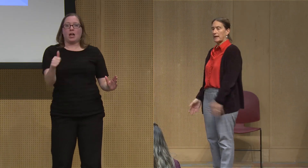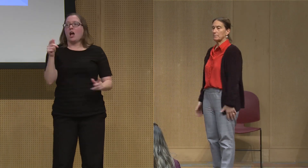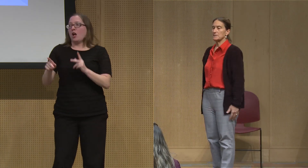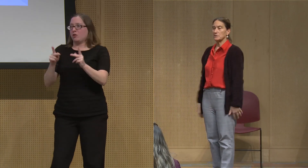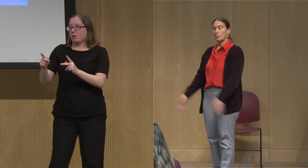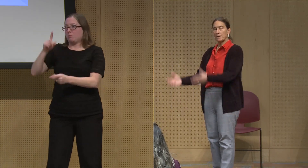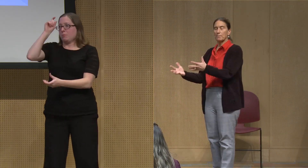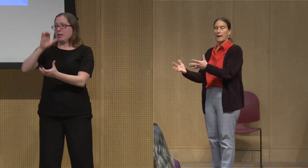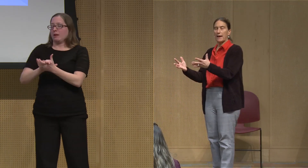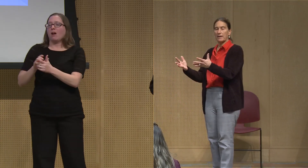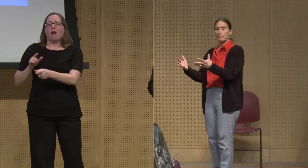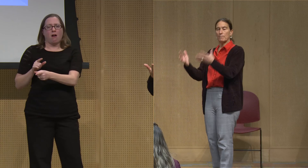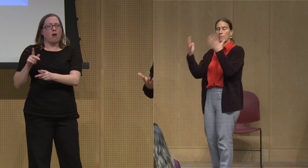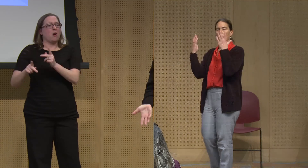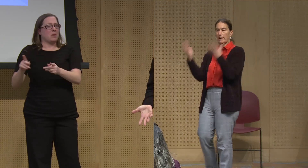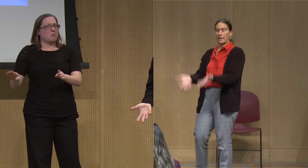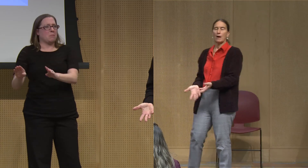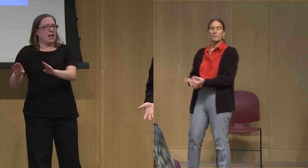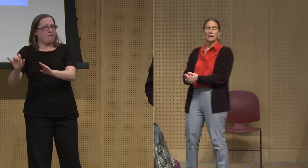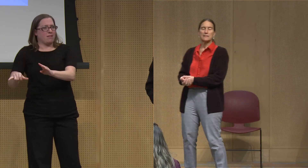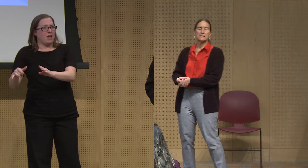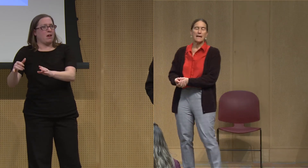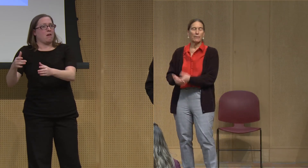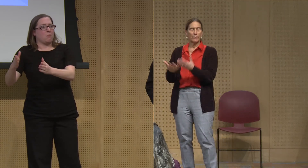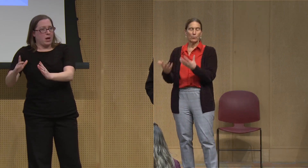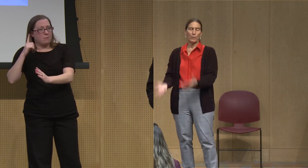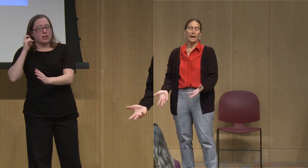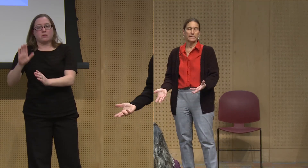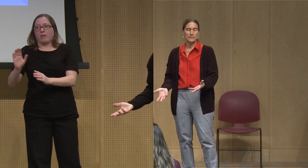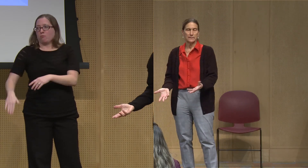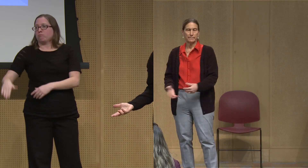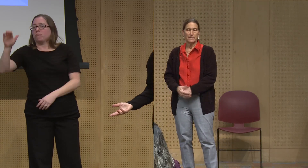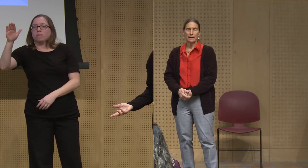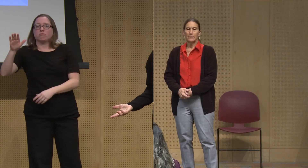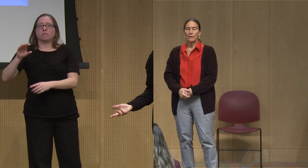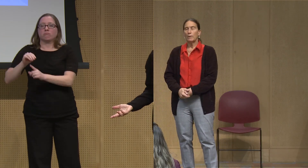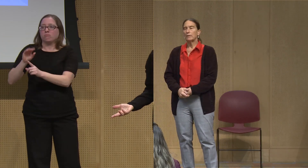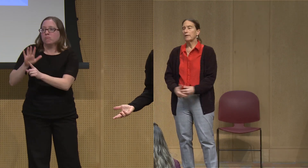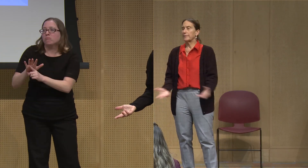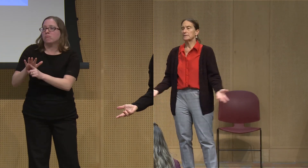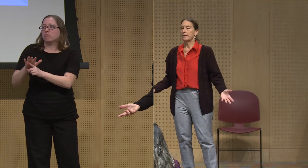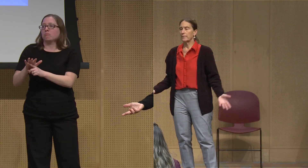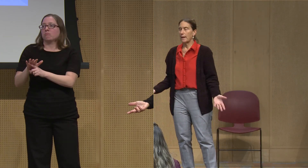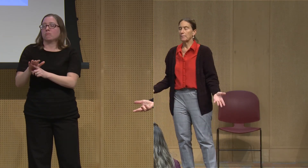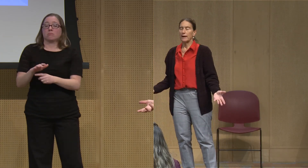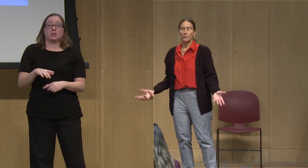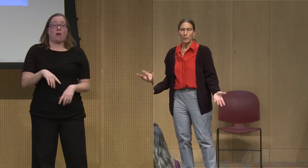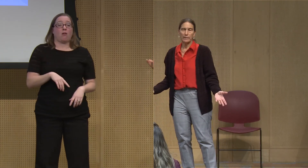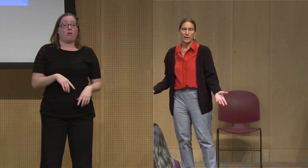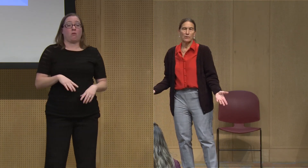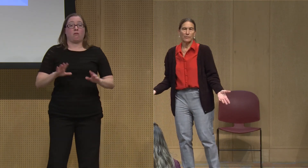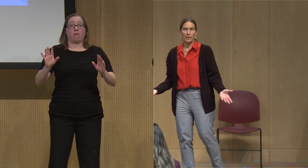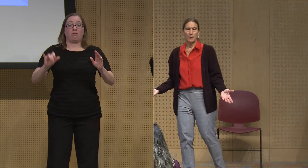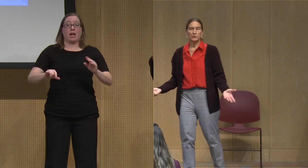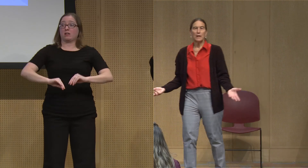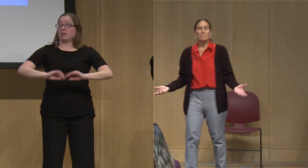"PEOPLE BEHAVE WHY THEY ARE BECAUSE THIS IS HOW THEY WERE RAISED." WELL, NOTHING'S EVER THAT BLACK AND WHITE, THANK YOU VERY MUCH, BUT PEOPLE COULDN'T